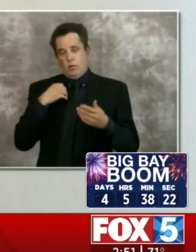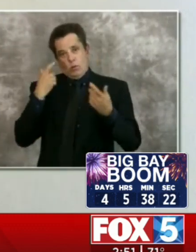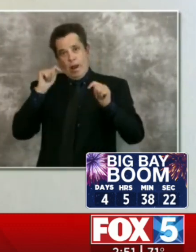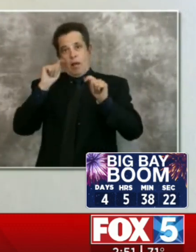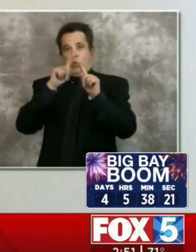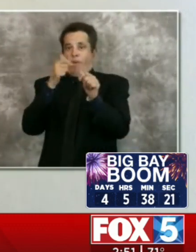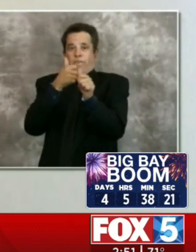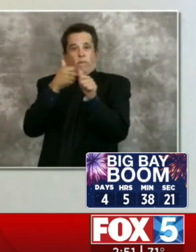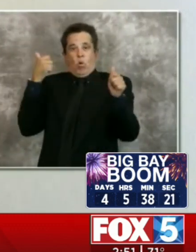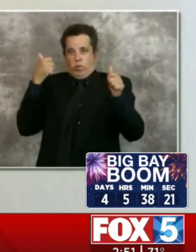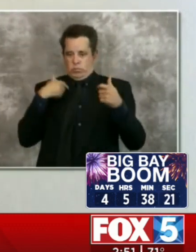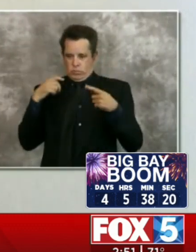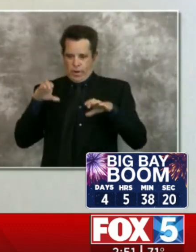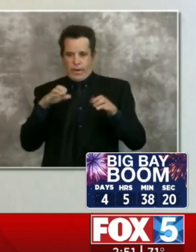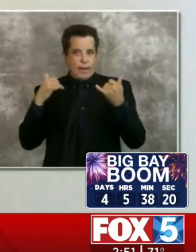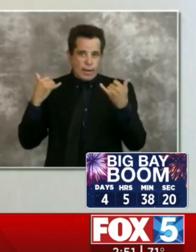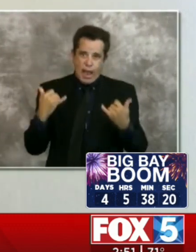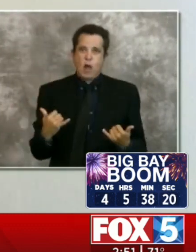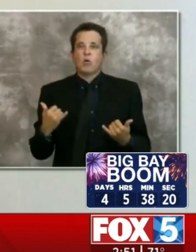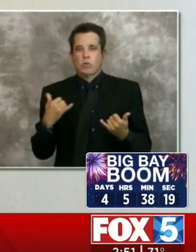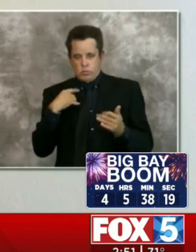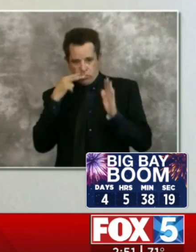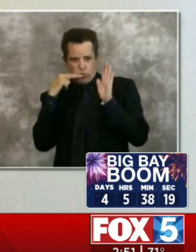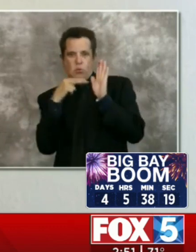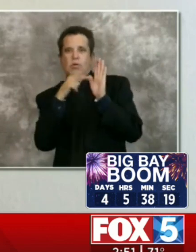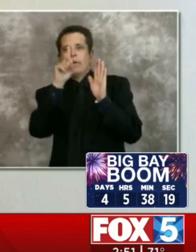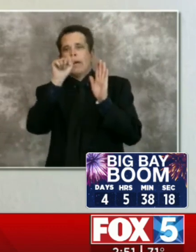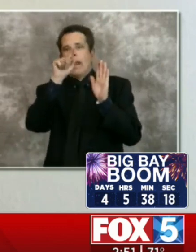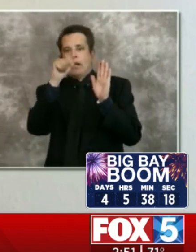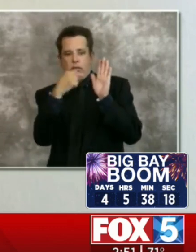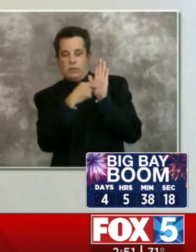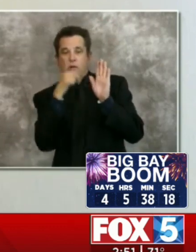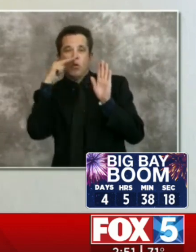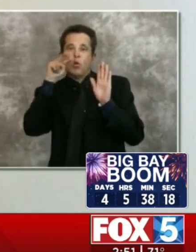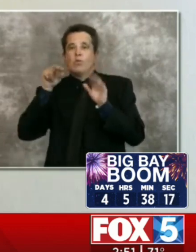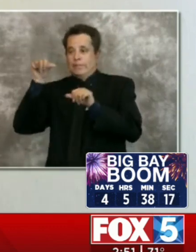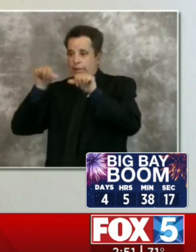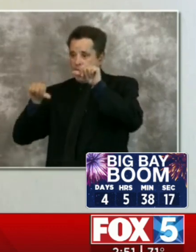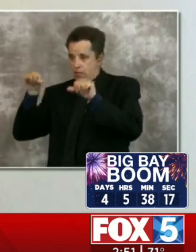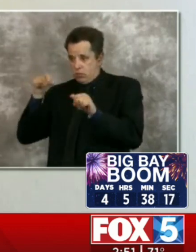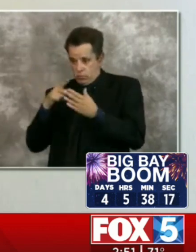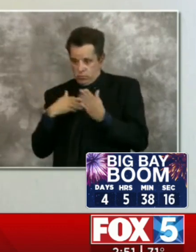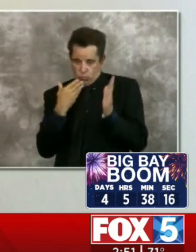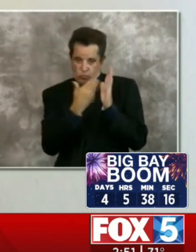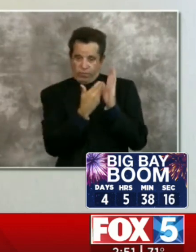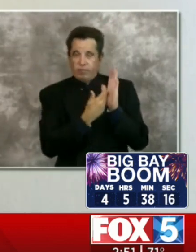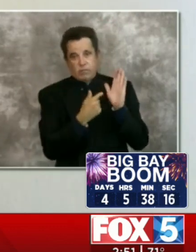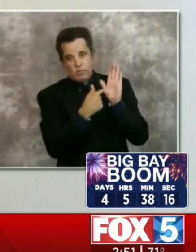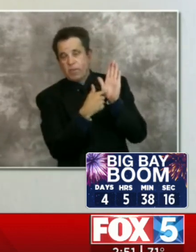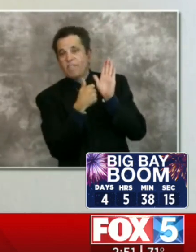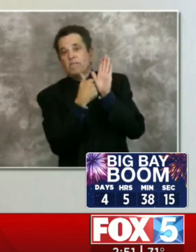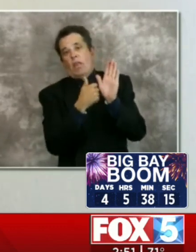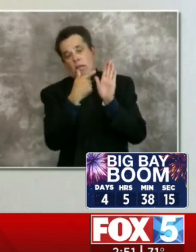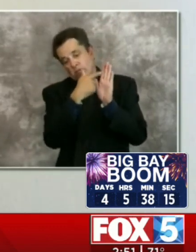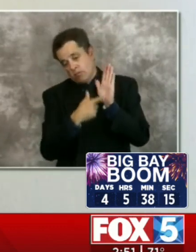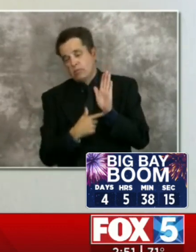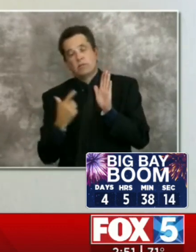SYSTEM WHICH WOULD TRIGGER FULL-SCALE SHUTDOWNS WHICH WOULD BE THE WORST POSSIBLE OUTCOME FOR ALL. AND SO THE EFFORT TO AVOID THAT WE'RE TRYING TO TAKE ACTION BASED ON